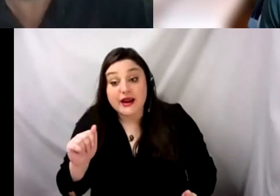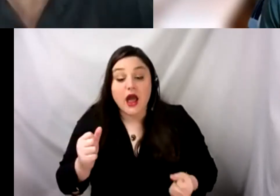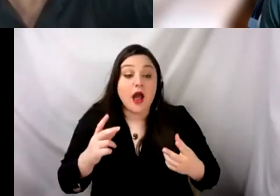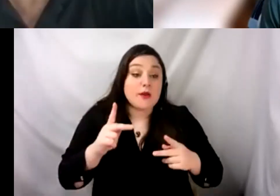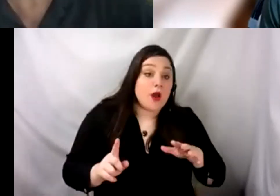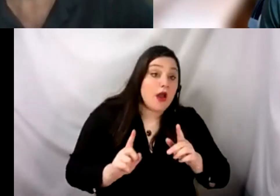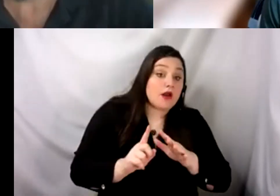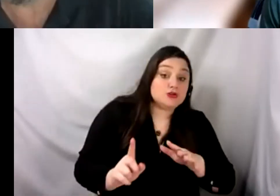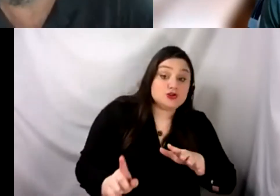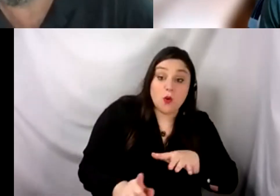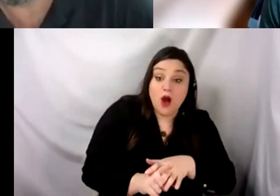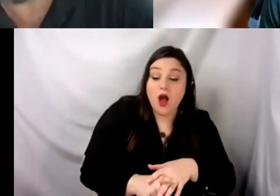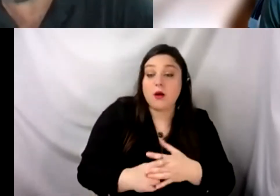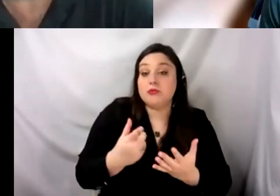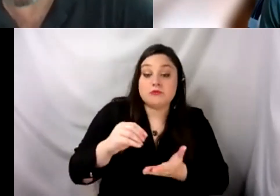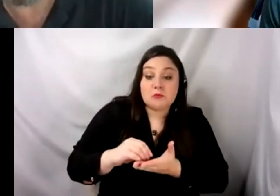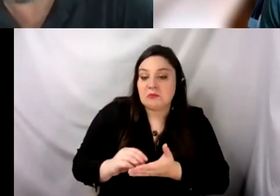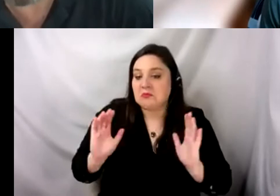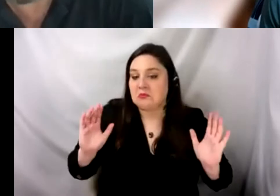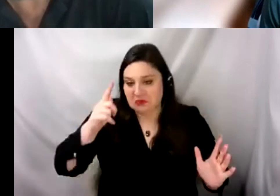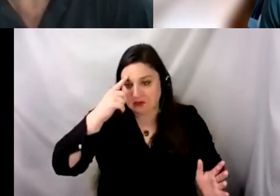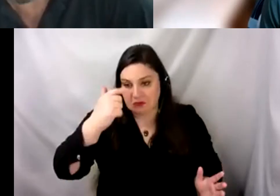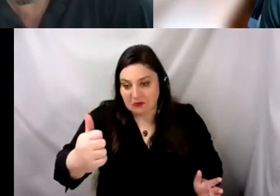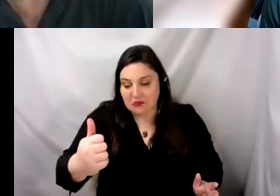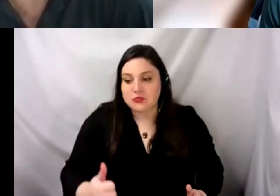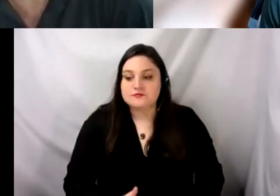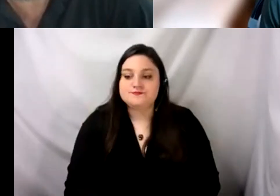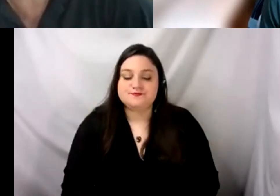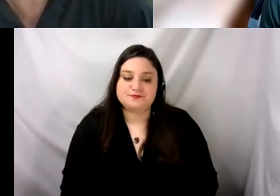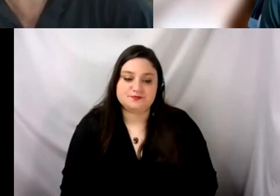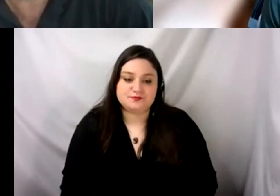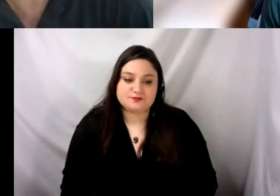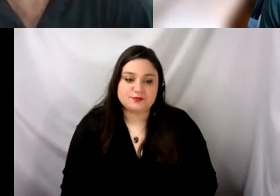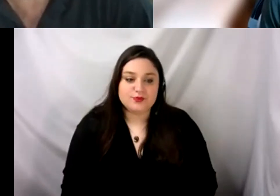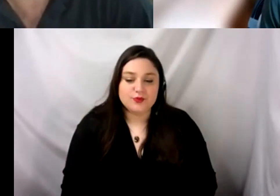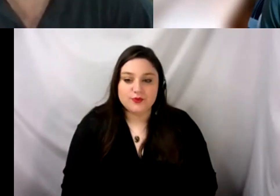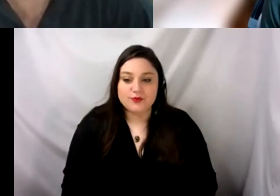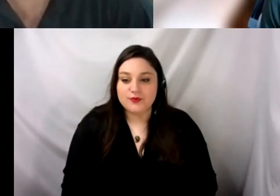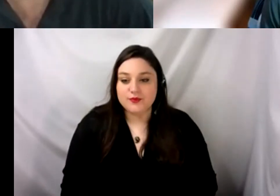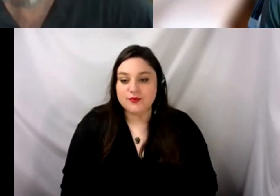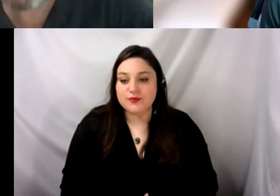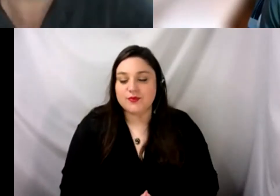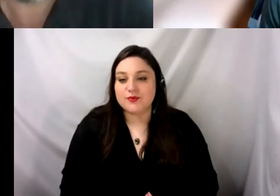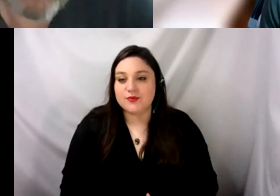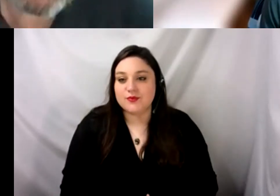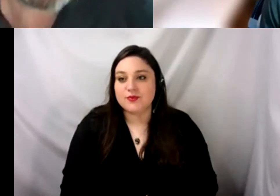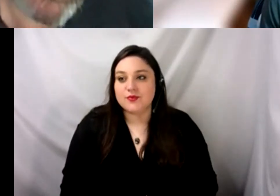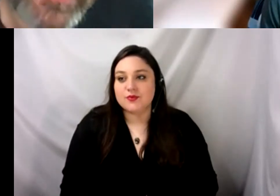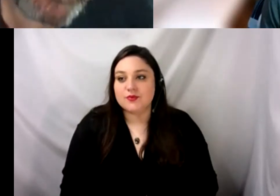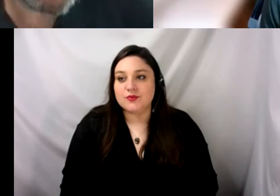are vaccinated or not. Again, what I want to say is there is no emphasis on being punitive.